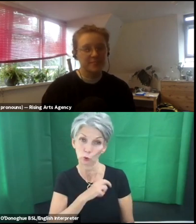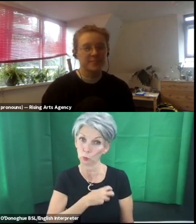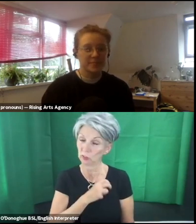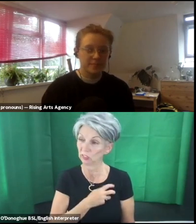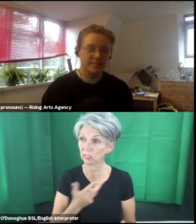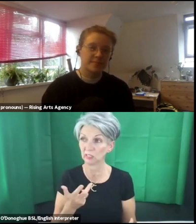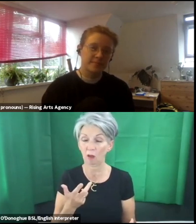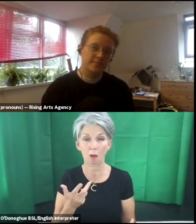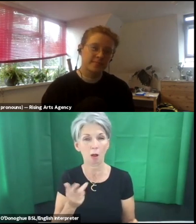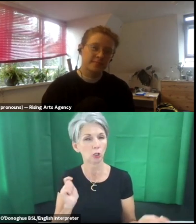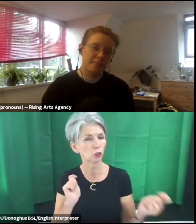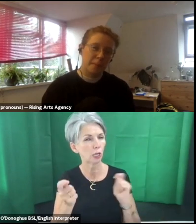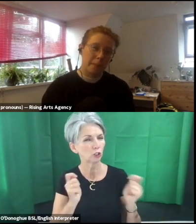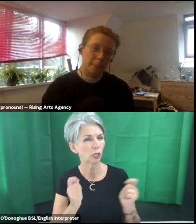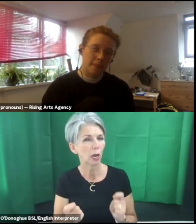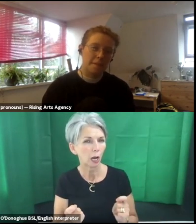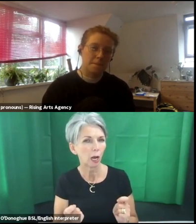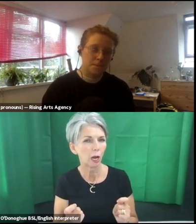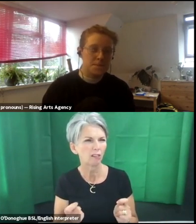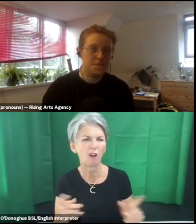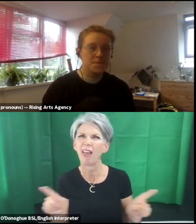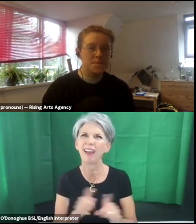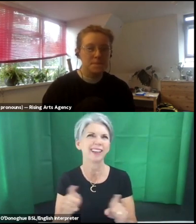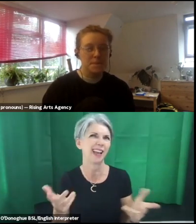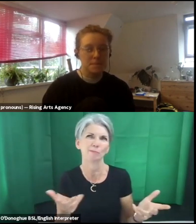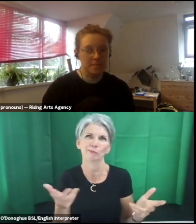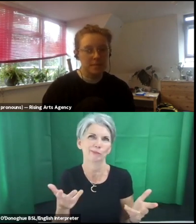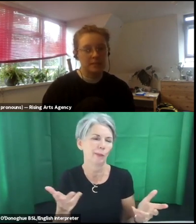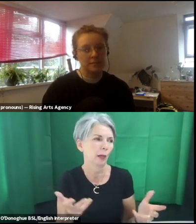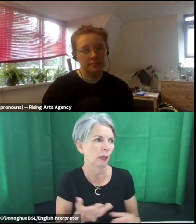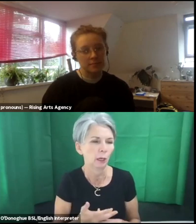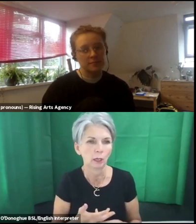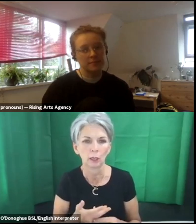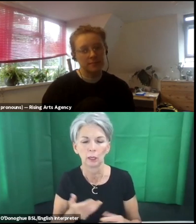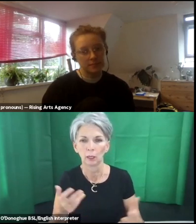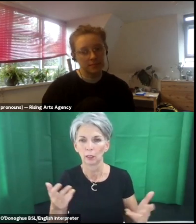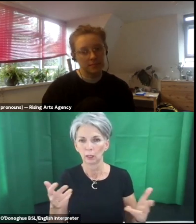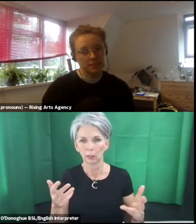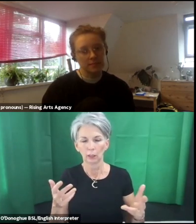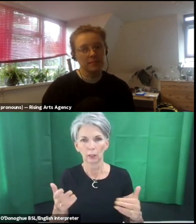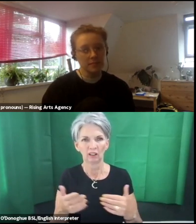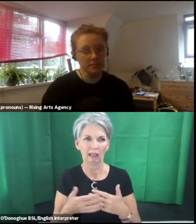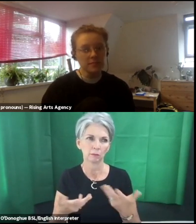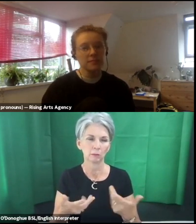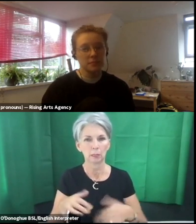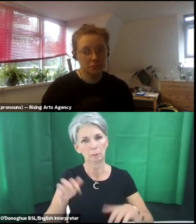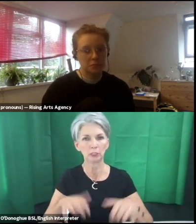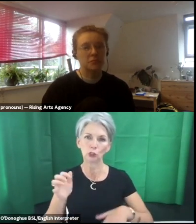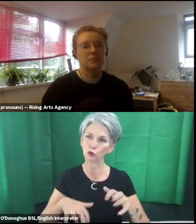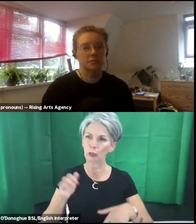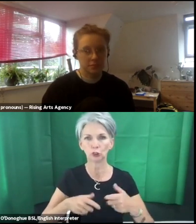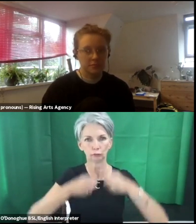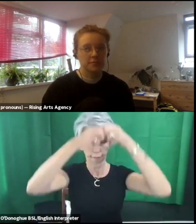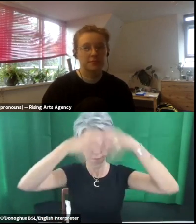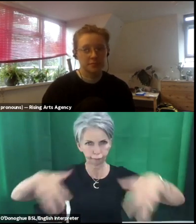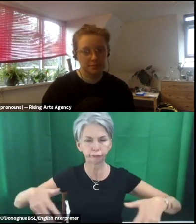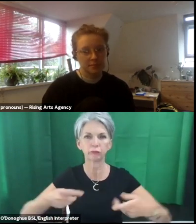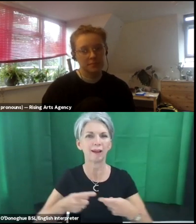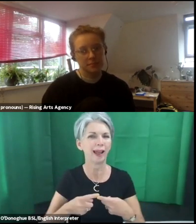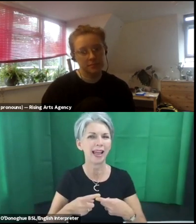They're not just like we were saying these very administration top-down, you